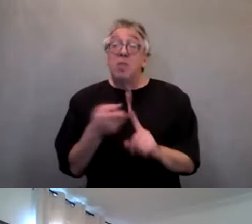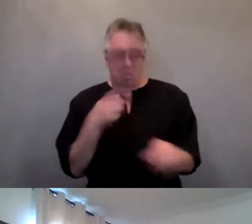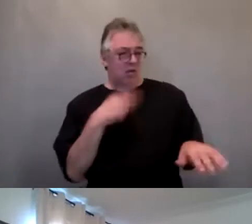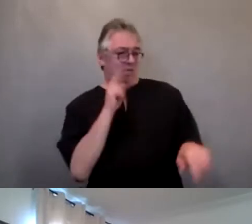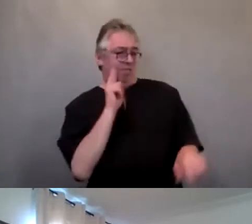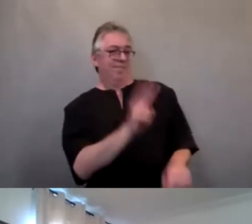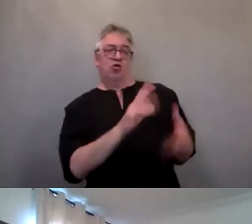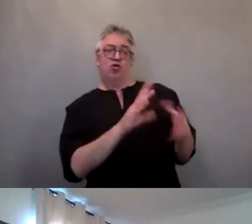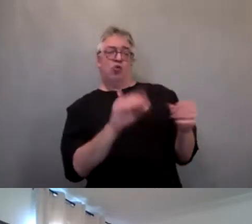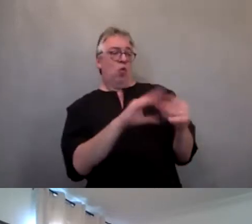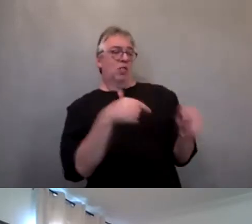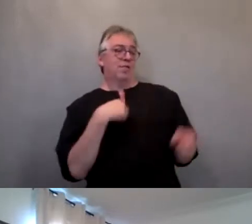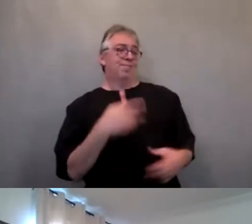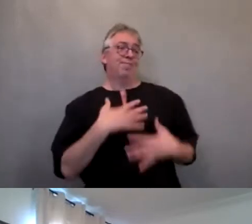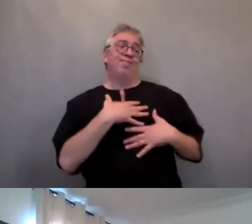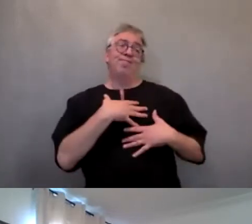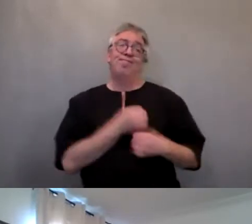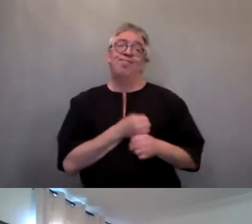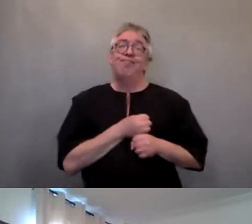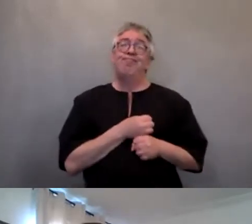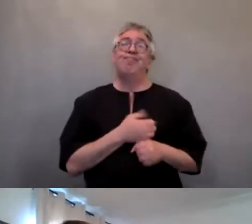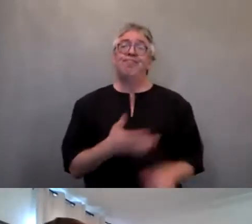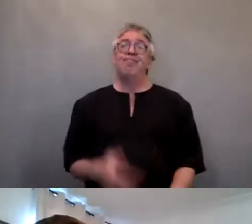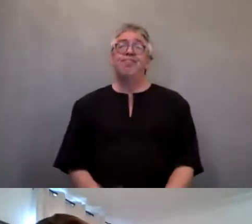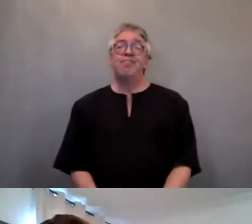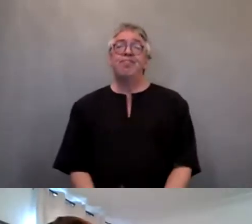you are operate in different way but that is really sad